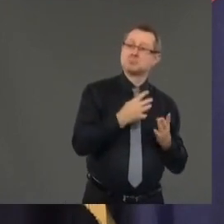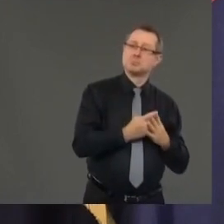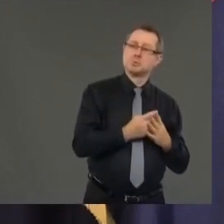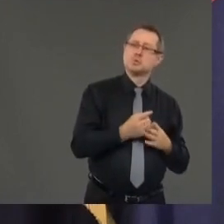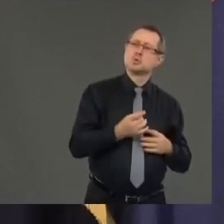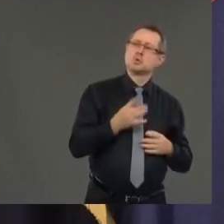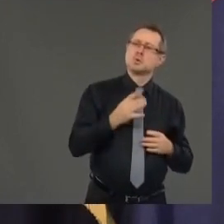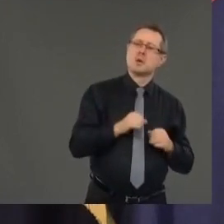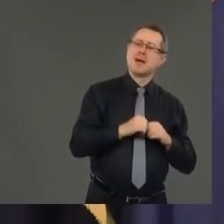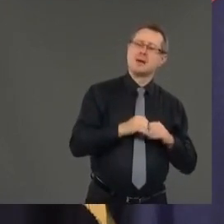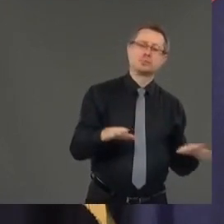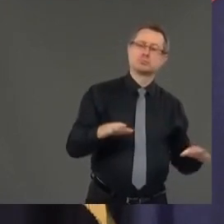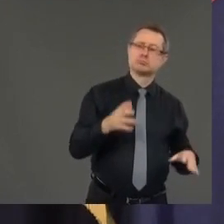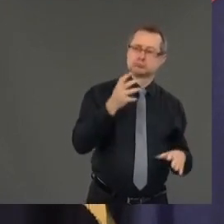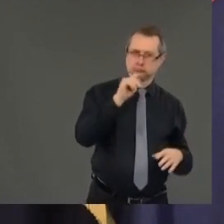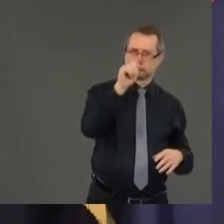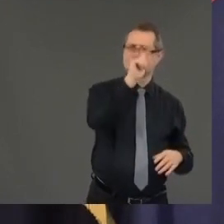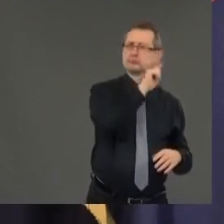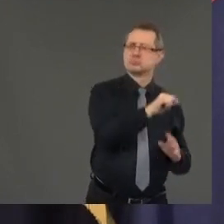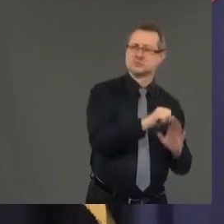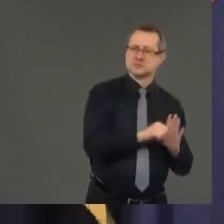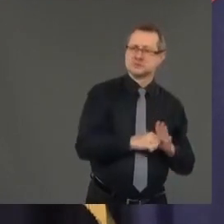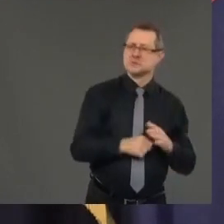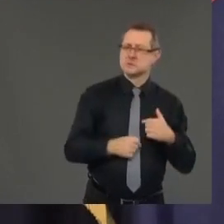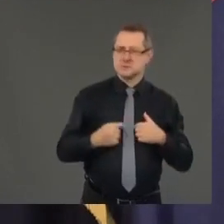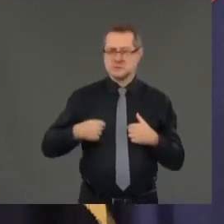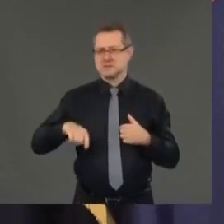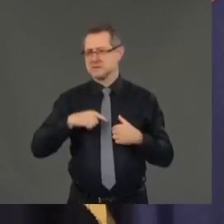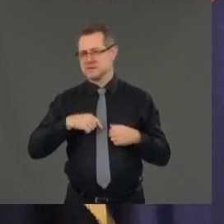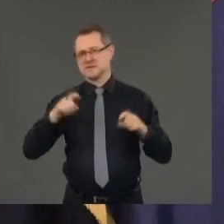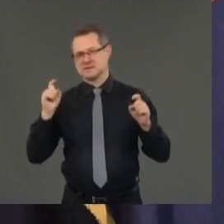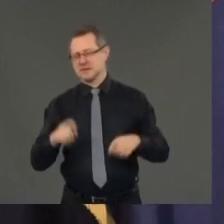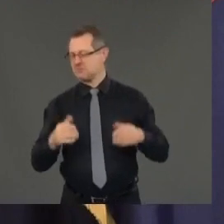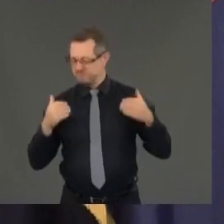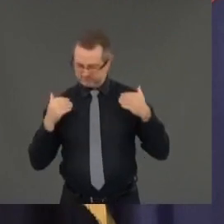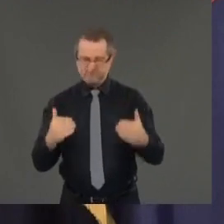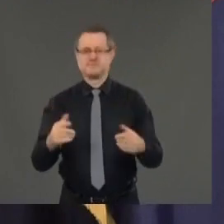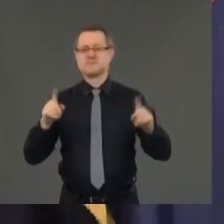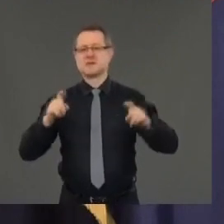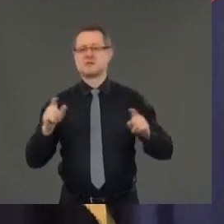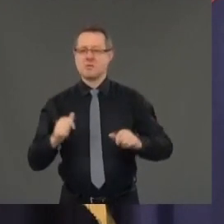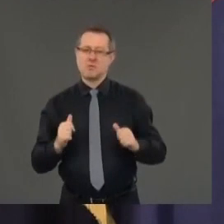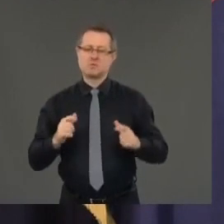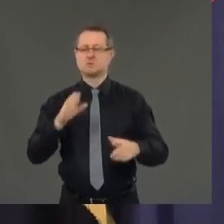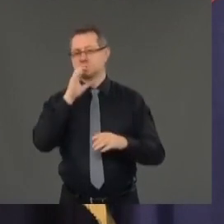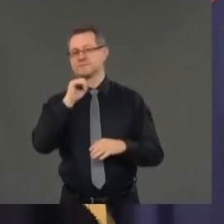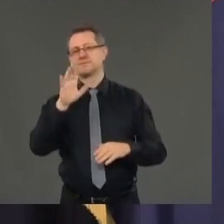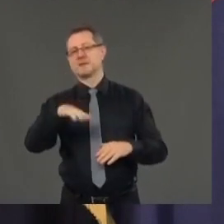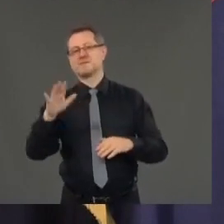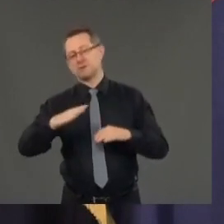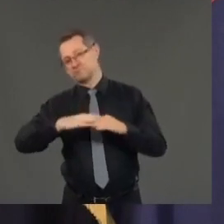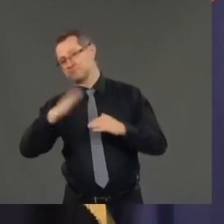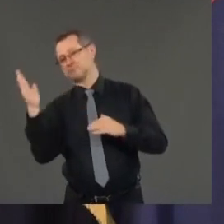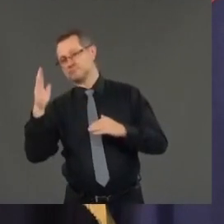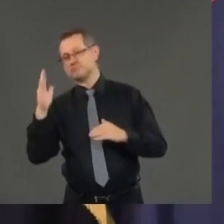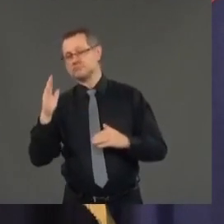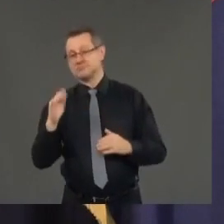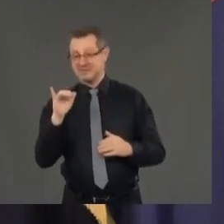IN OPWDD FACILITY, MORE THAN A NURSING HOME. SO YOU'VE HAD PRISONS THAT HAVE